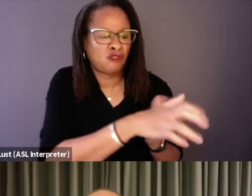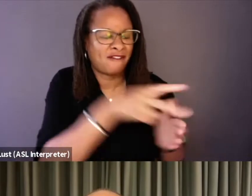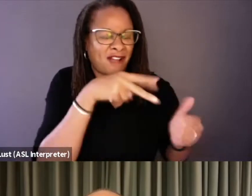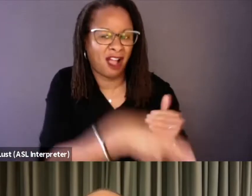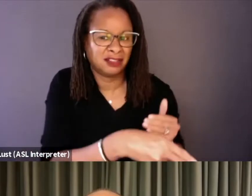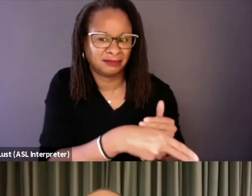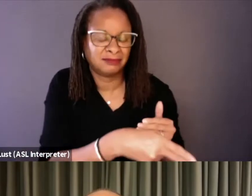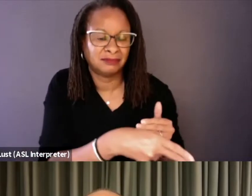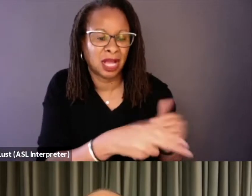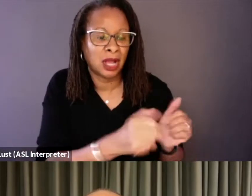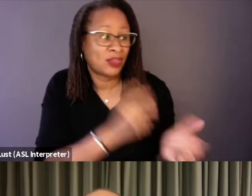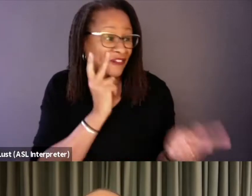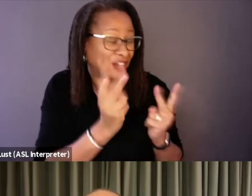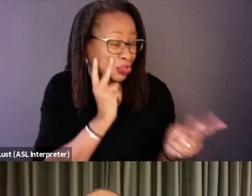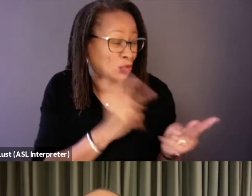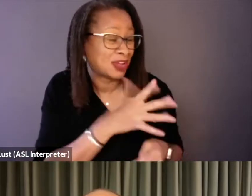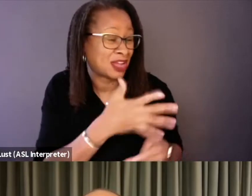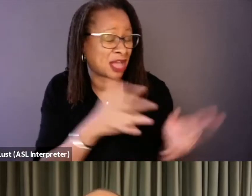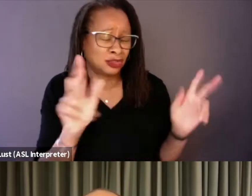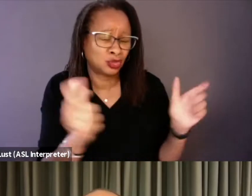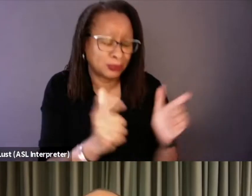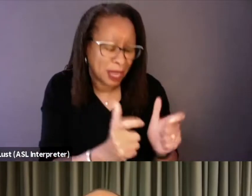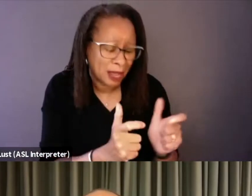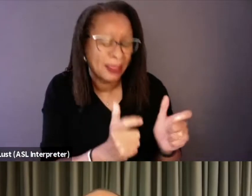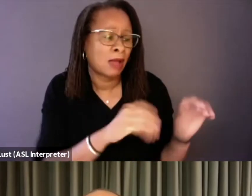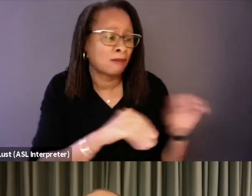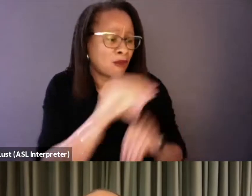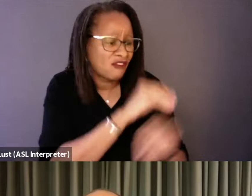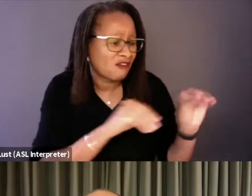with the visuals and kind of trim down and move around some of the things I had laid out.